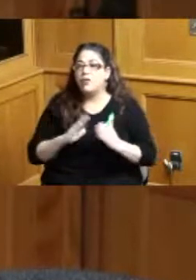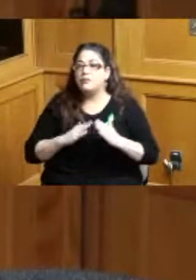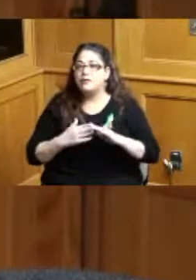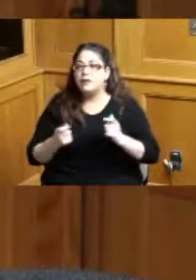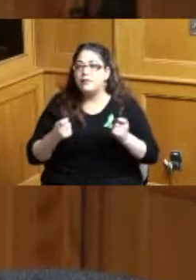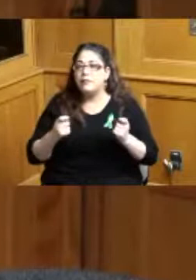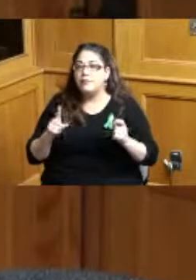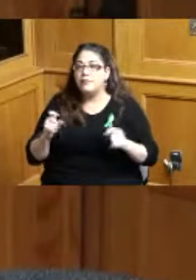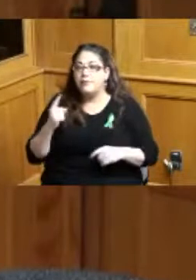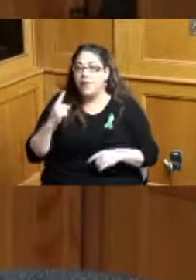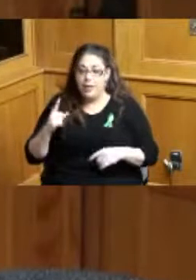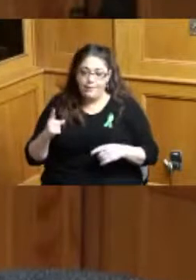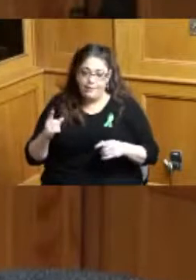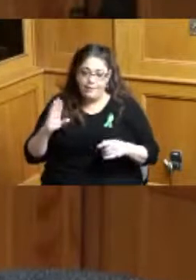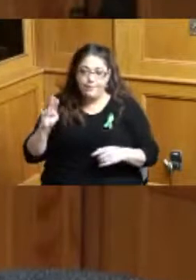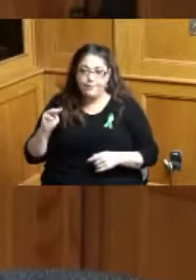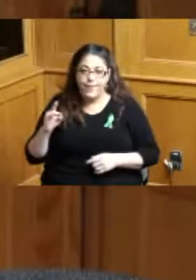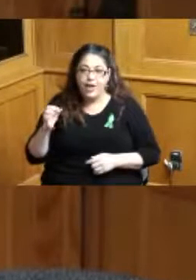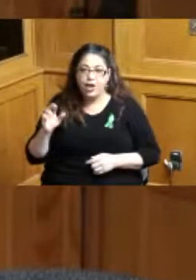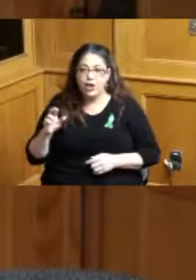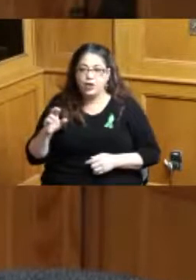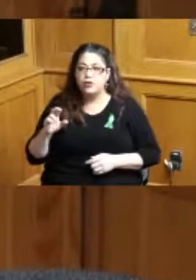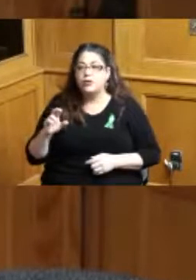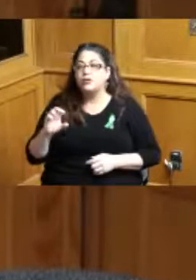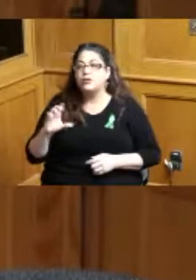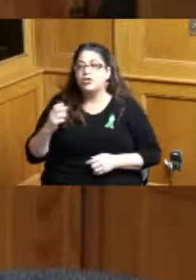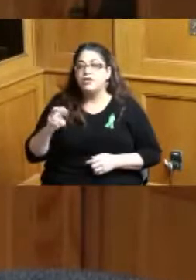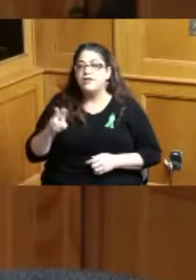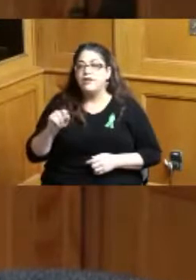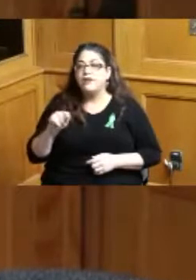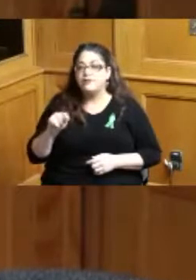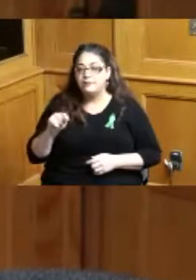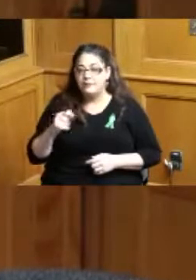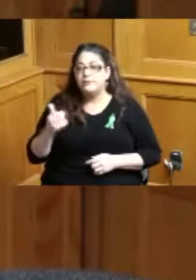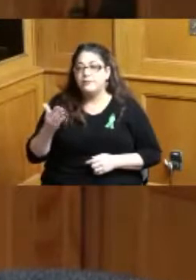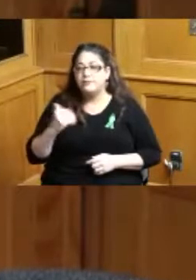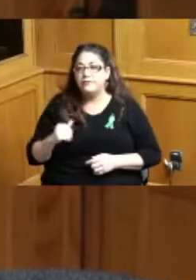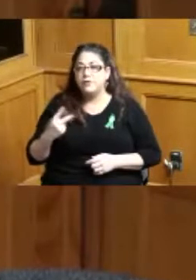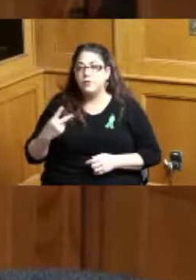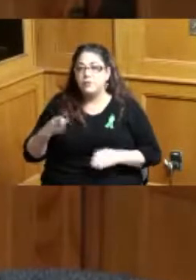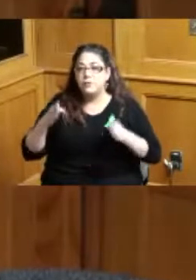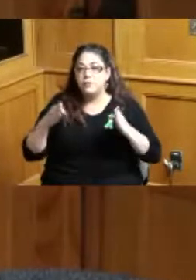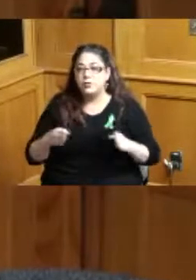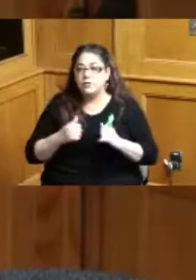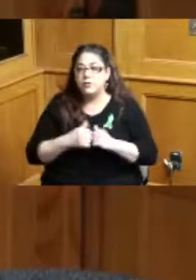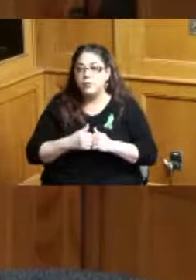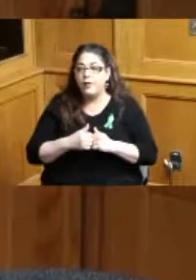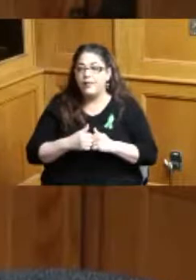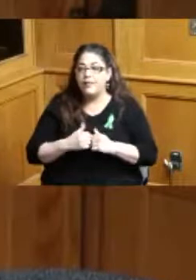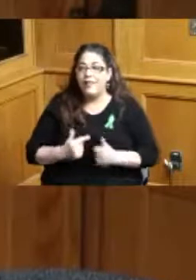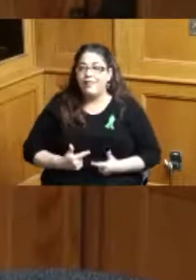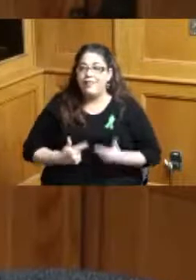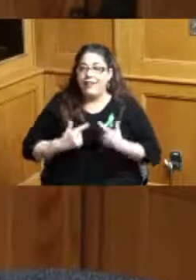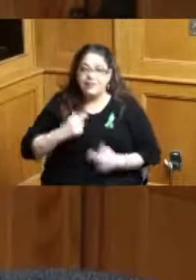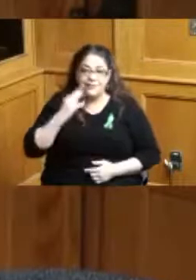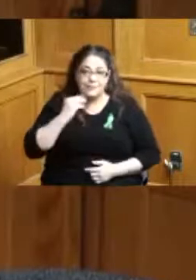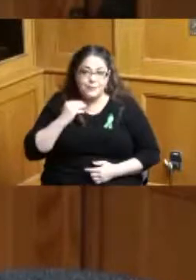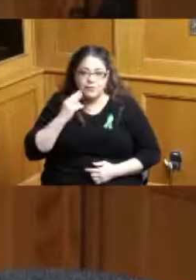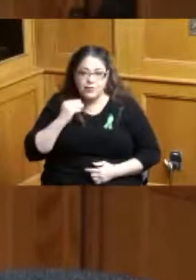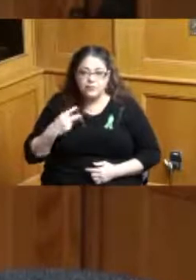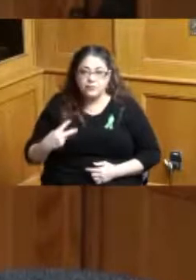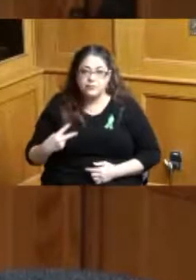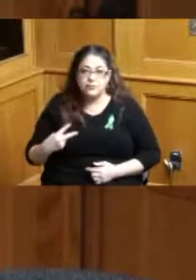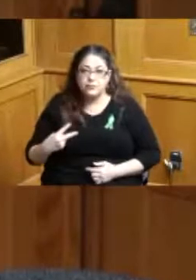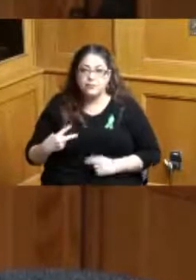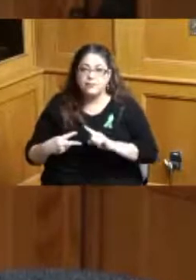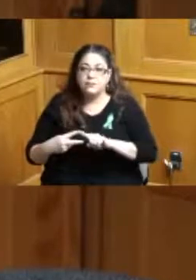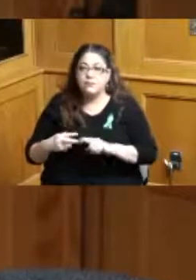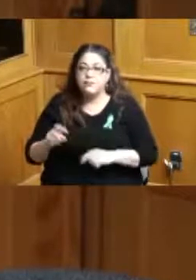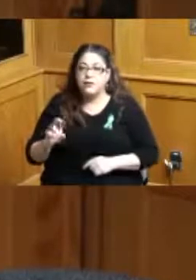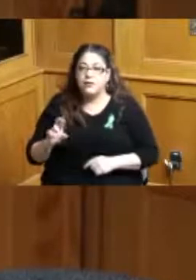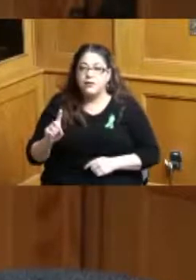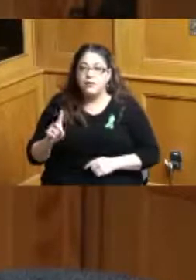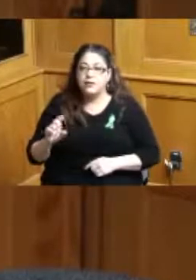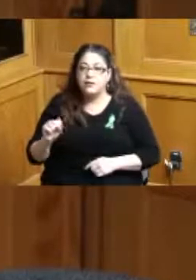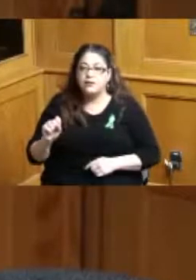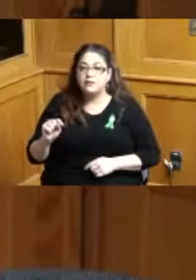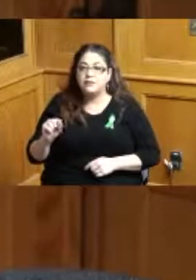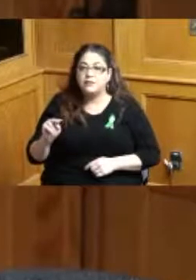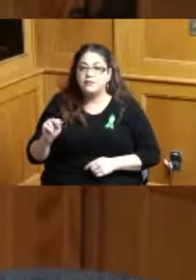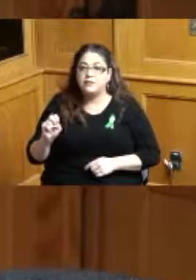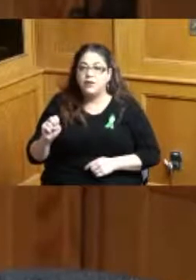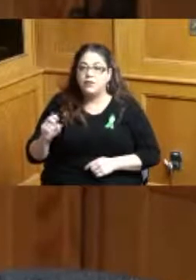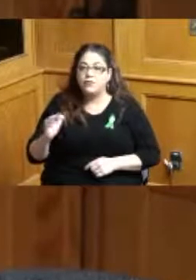Mayor Sam Keller Cheviot two persons with lived experience would be RD Stone and Wayne Griffin